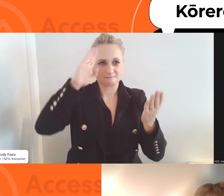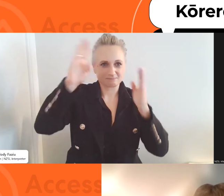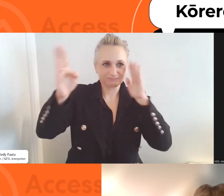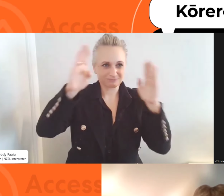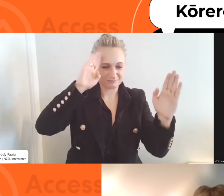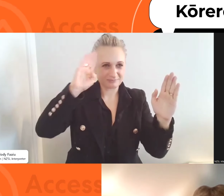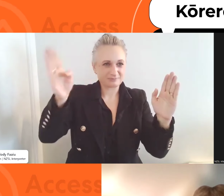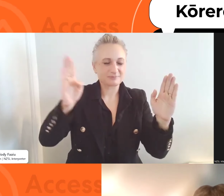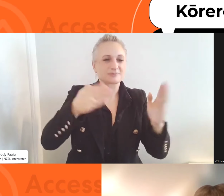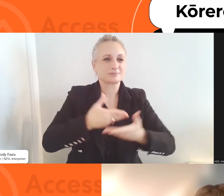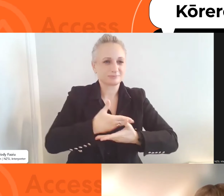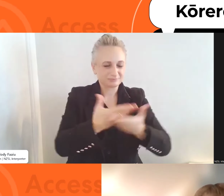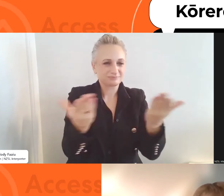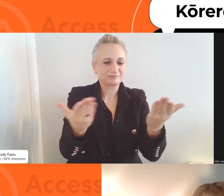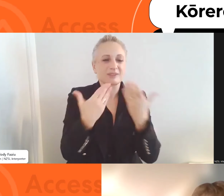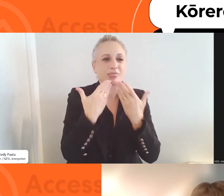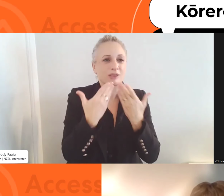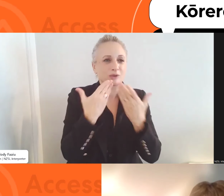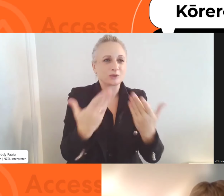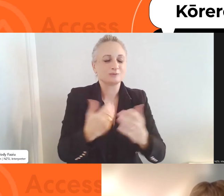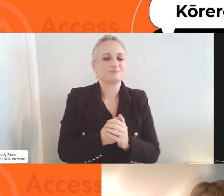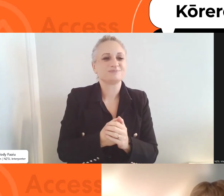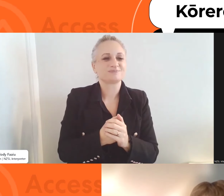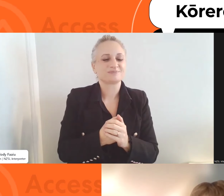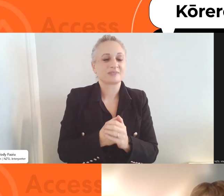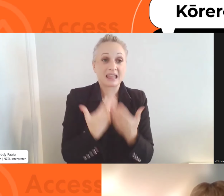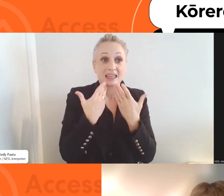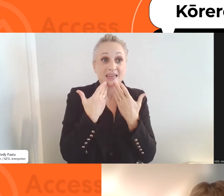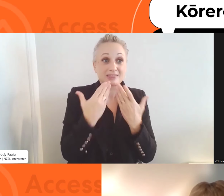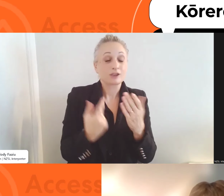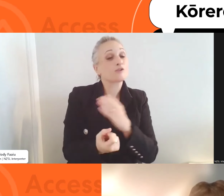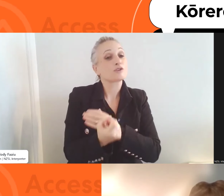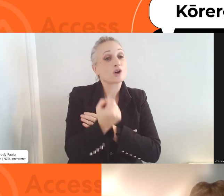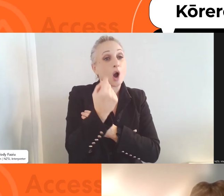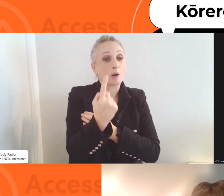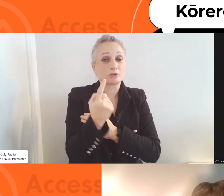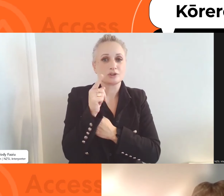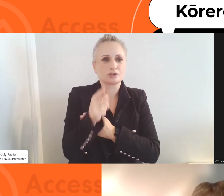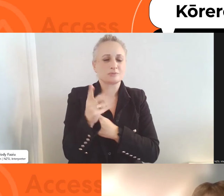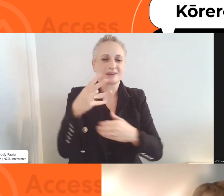koutou, ngā mihi mahana ki a koutou. Thank you for the opportunity to be part of this amazing gathering of key people to look at such an